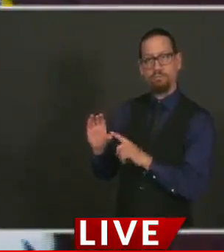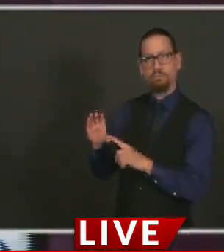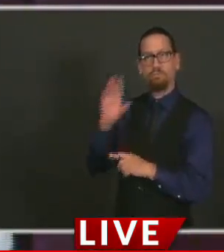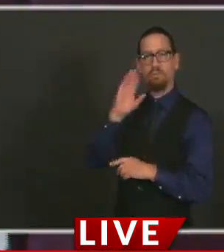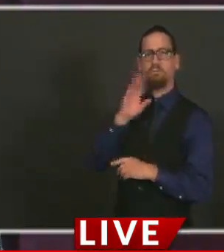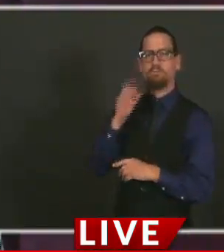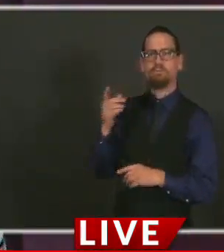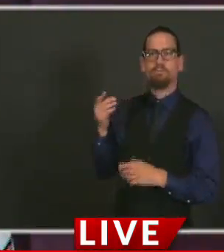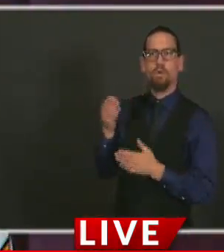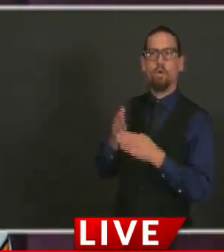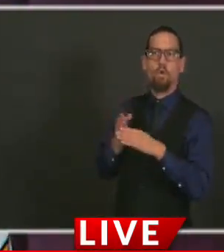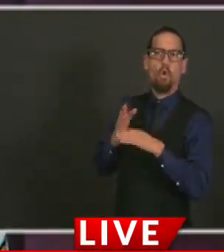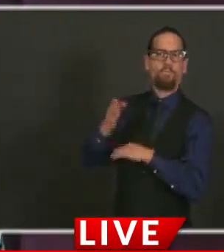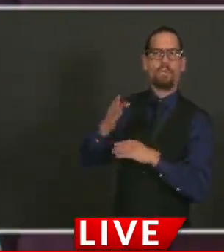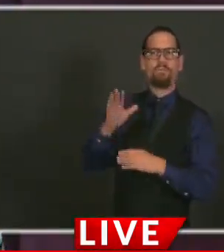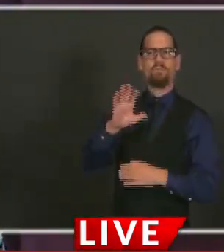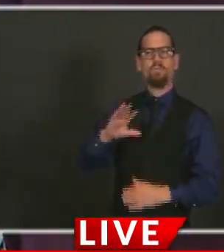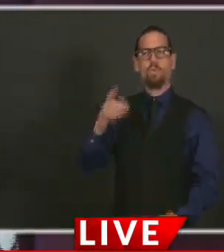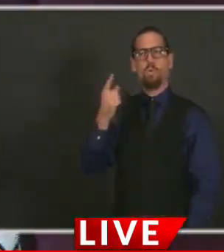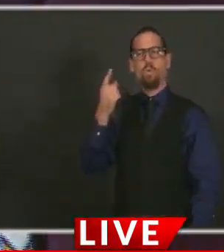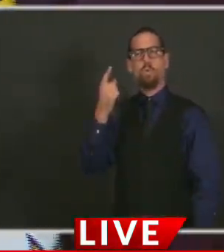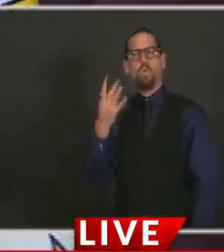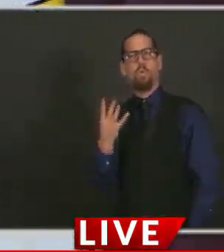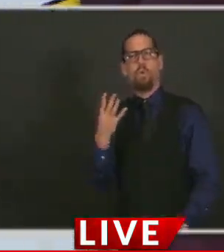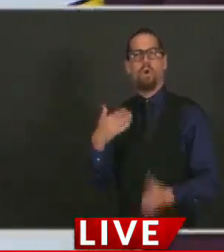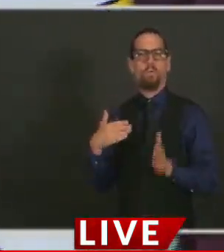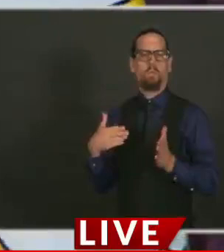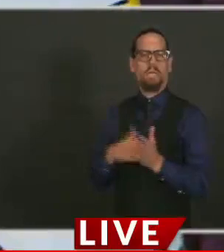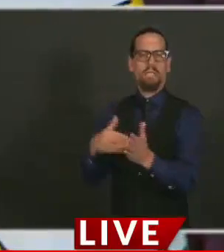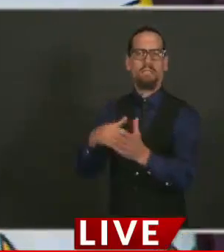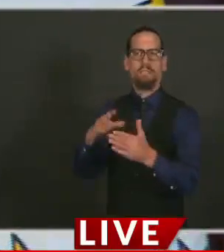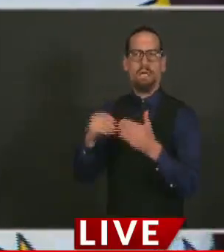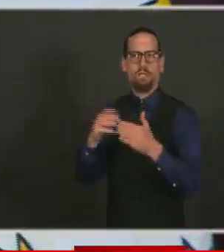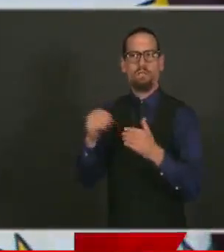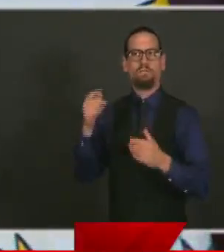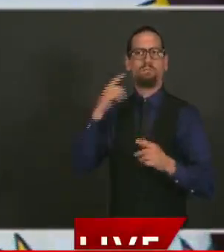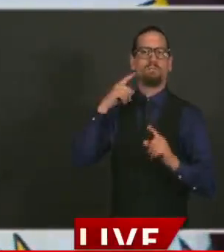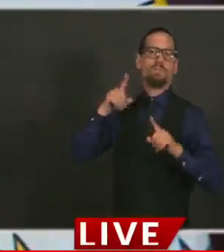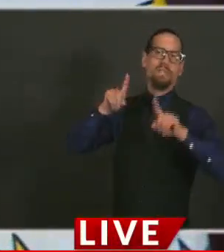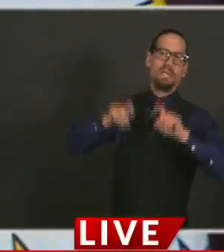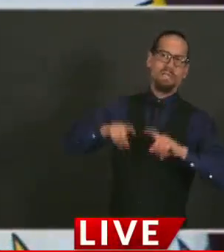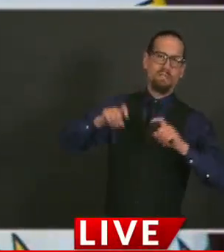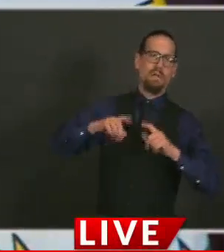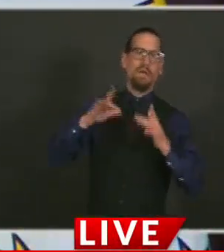CONTACT TRACING, TESTING, ALL OF THAT WILL BE PAID FOR. WE WILL WIND UP SPENDING OVER